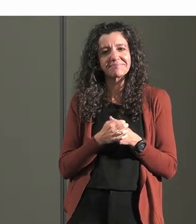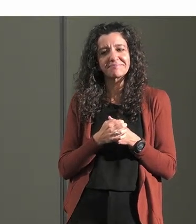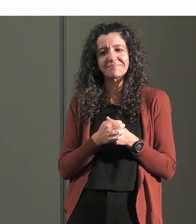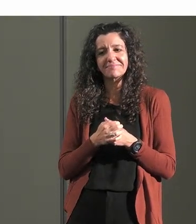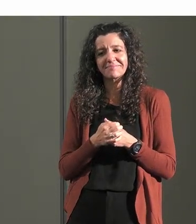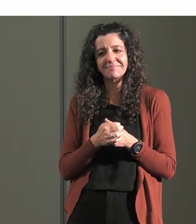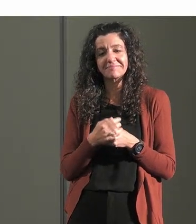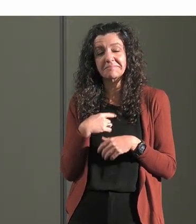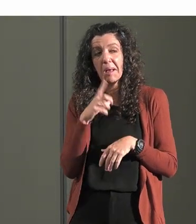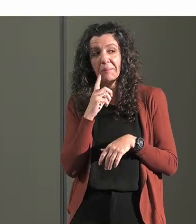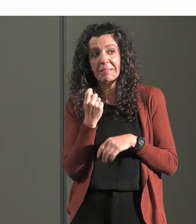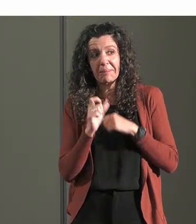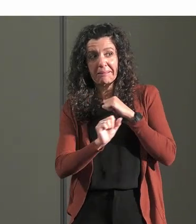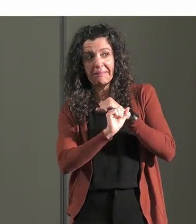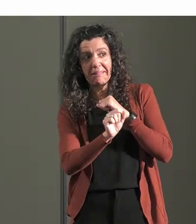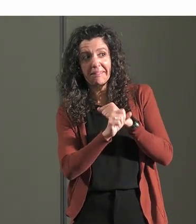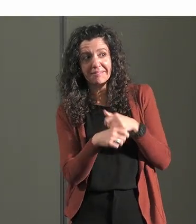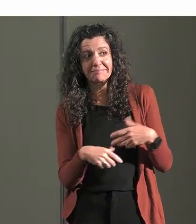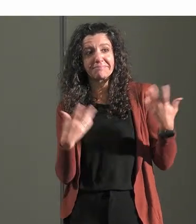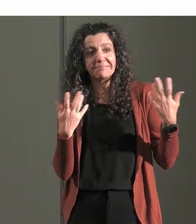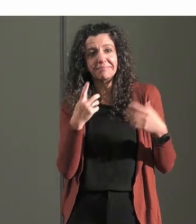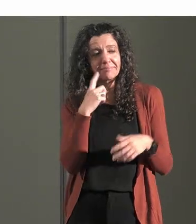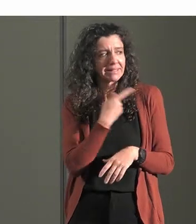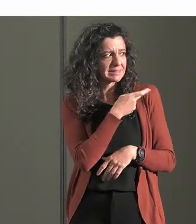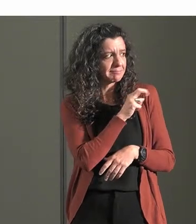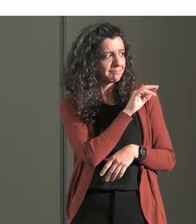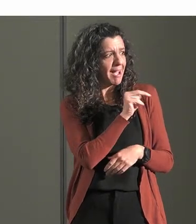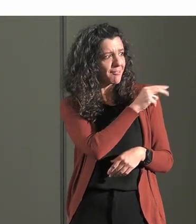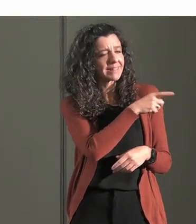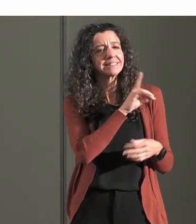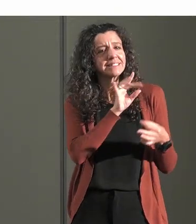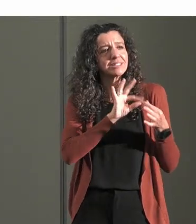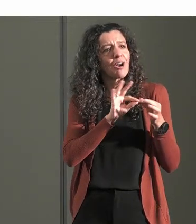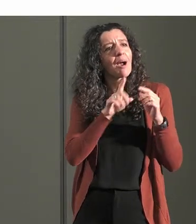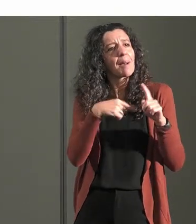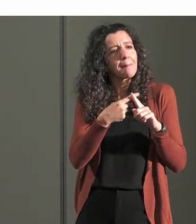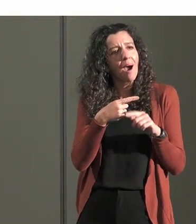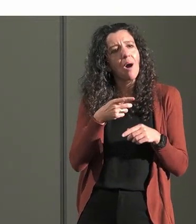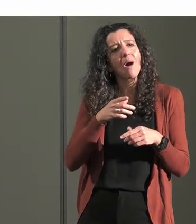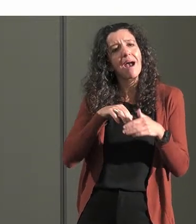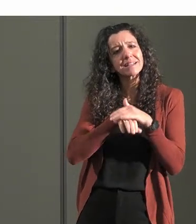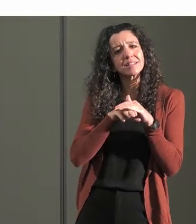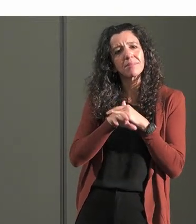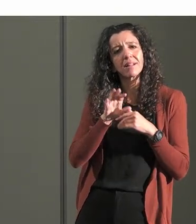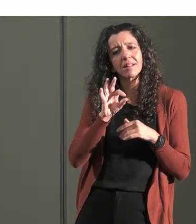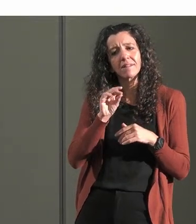like to talk to you individually and get feedback.